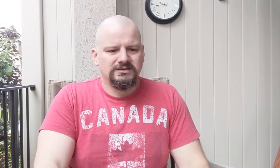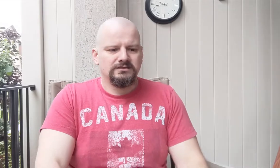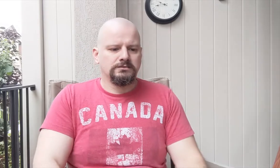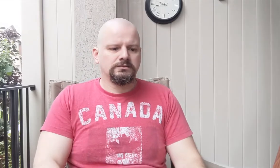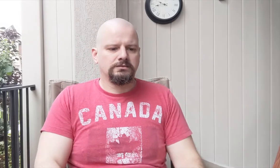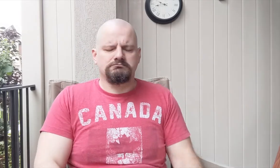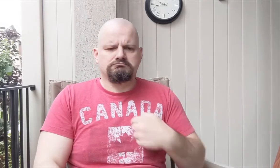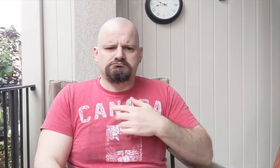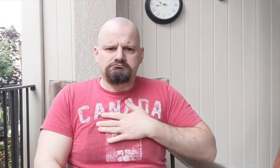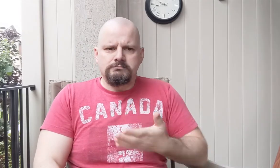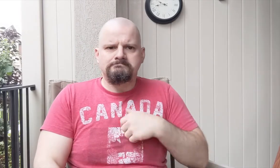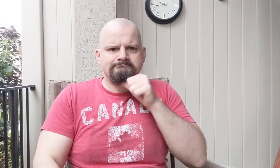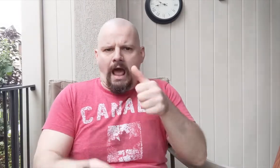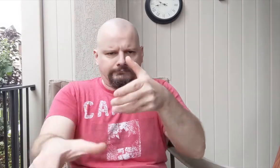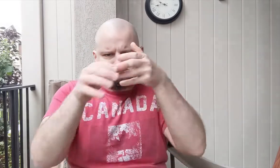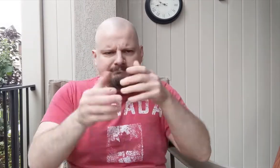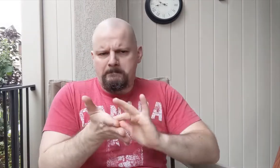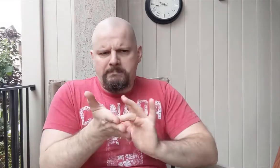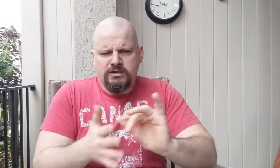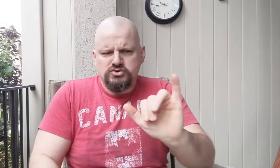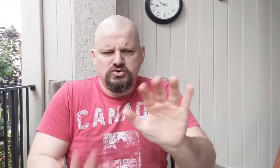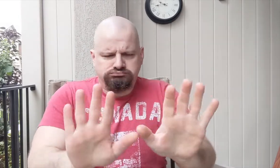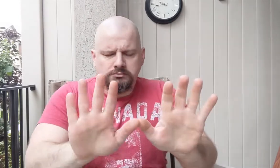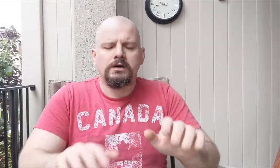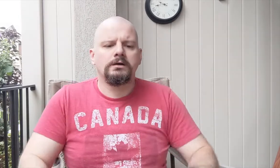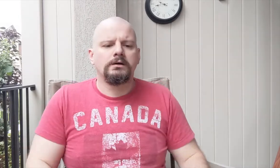I'd have to admit that I don't know much about medical matter as well